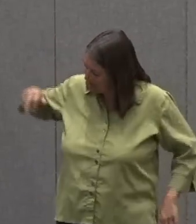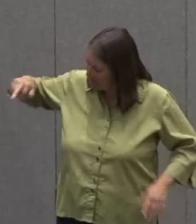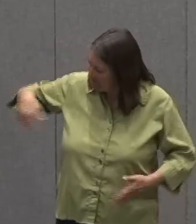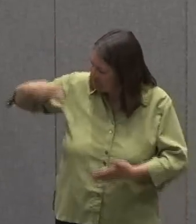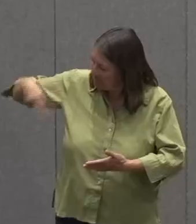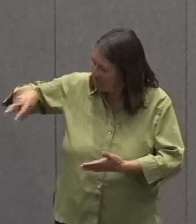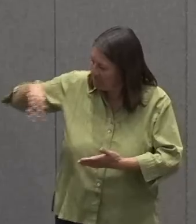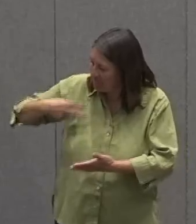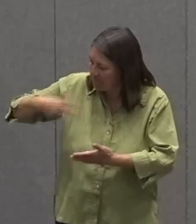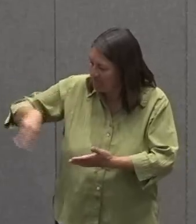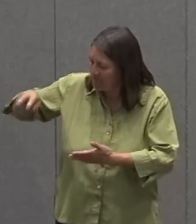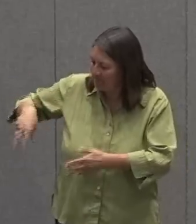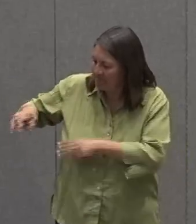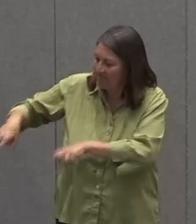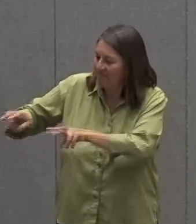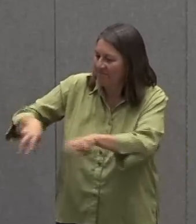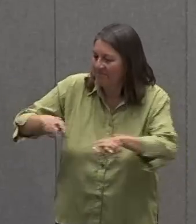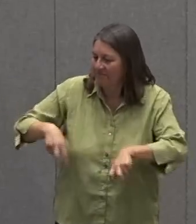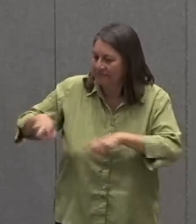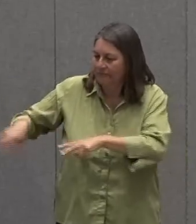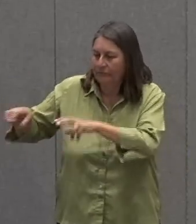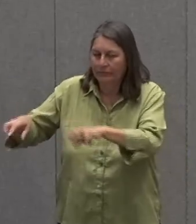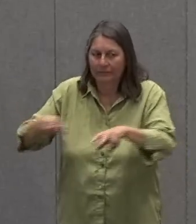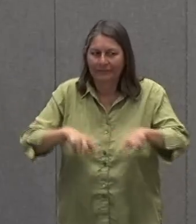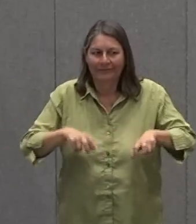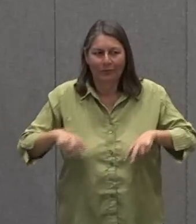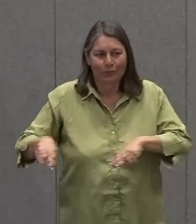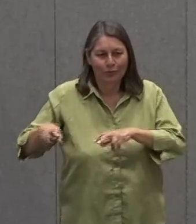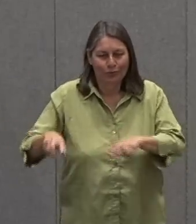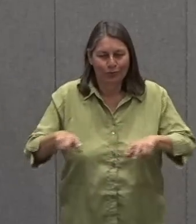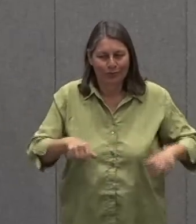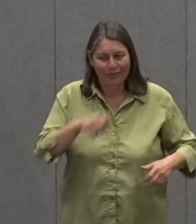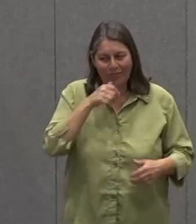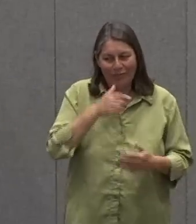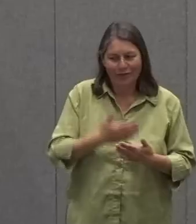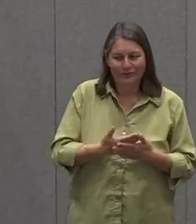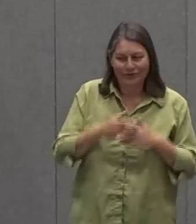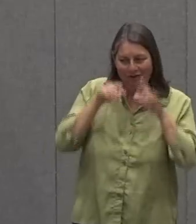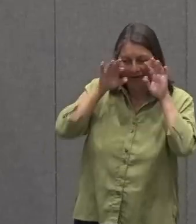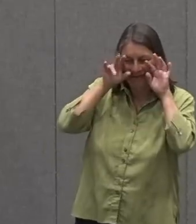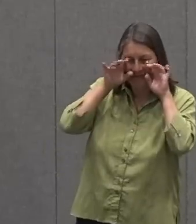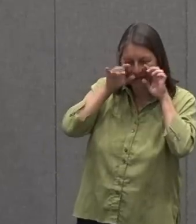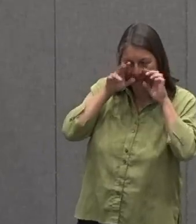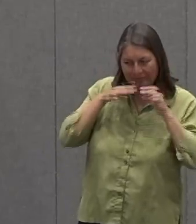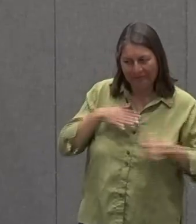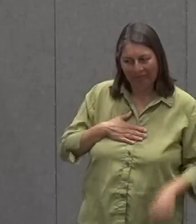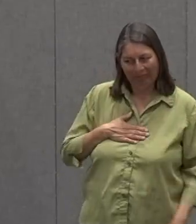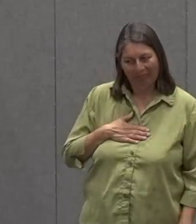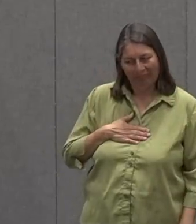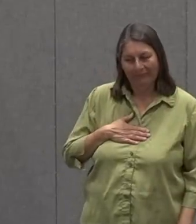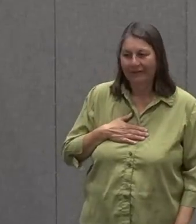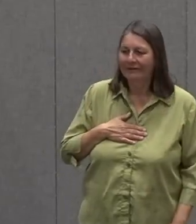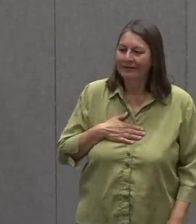King Leopard's daughter was very pleased. No one could deny that his steps were more graceful